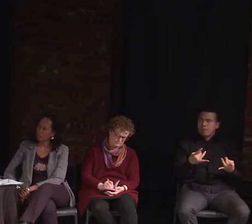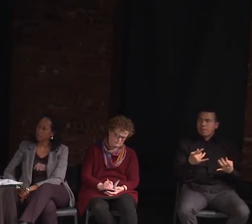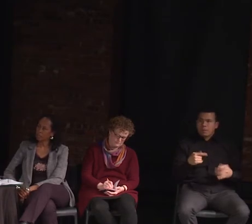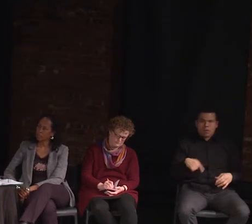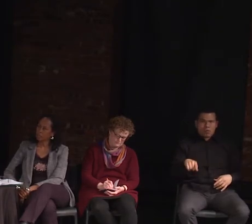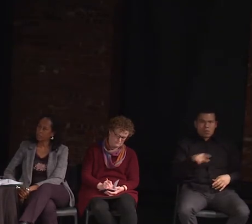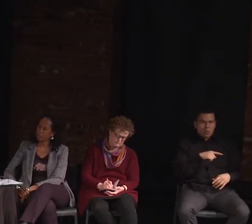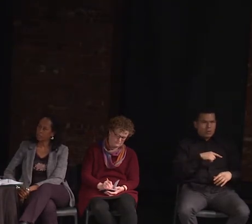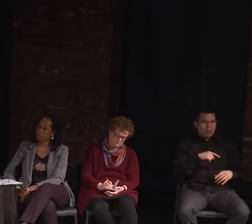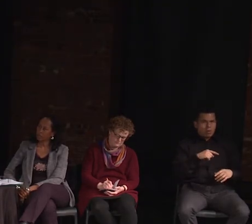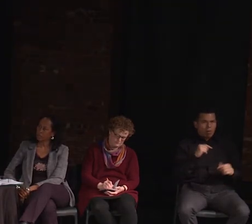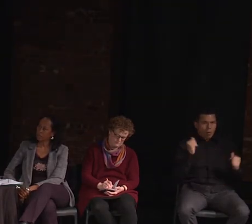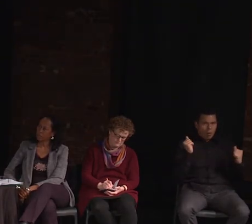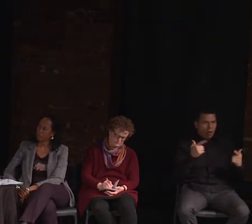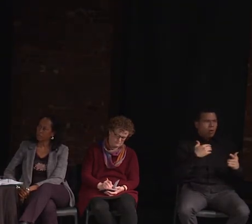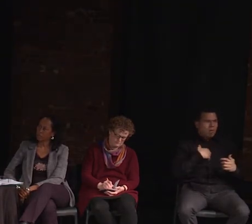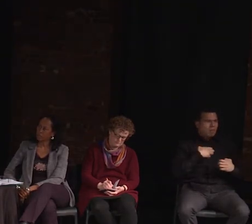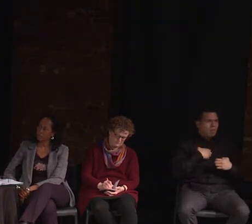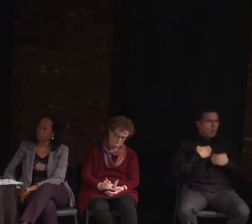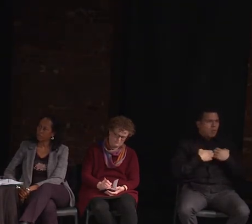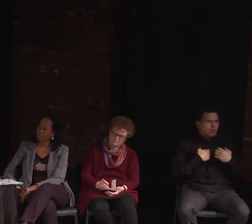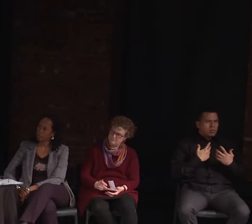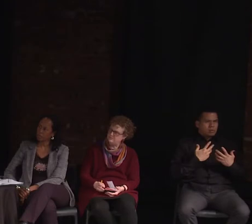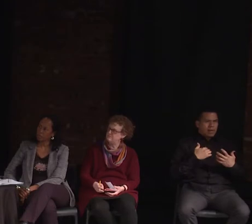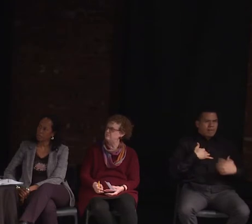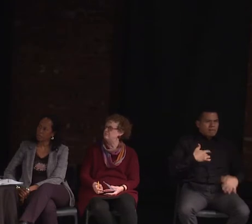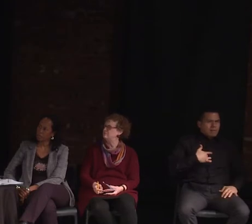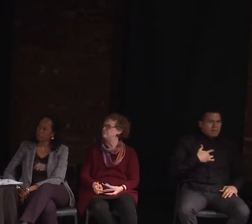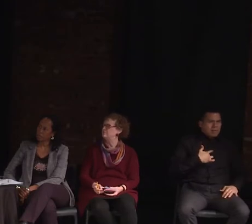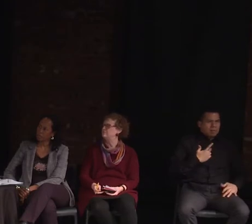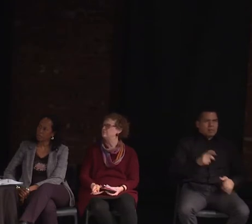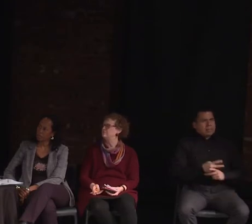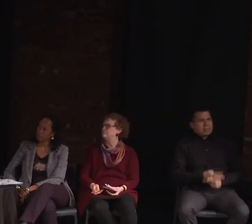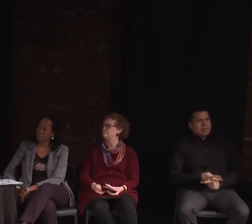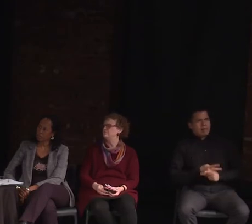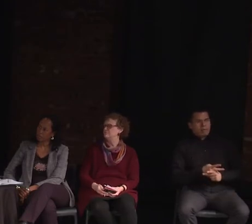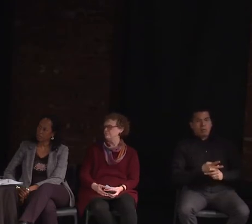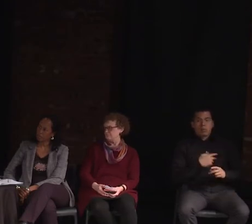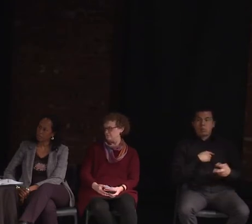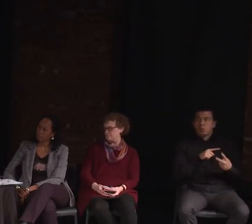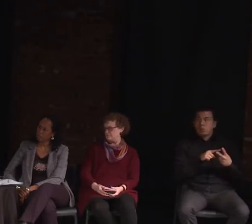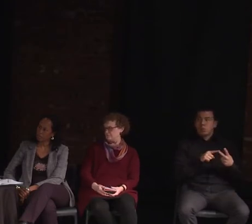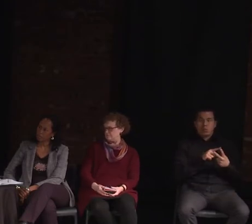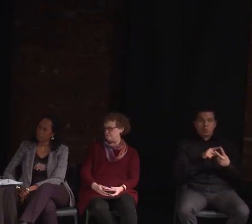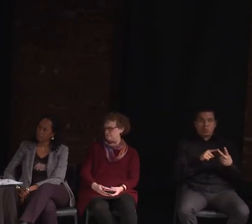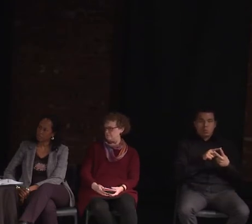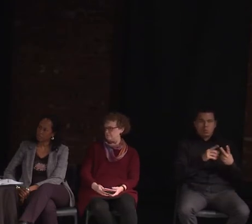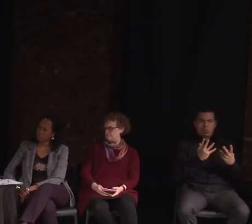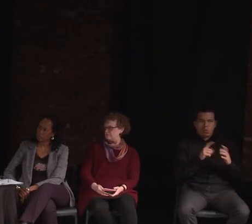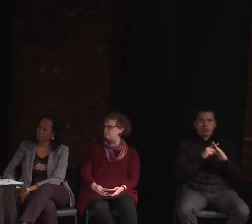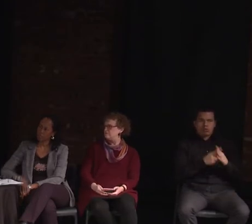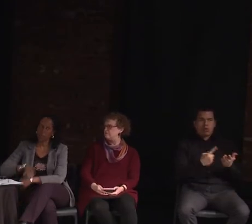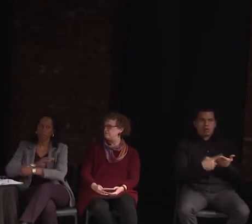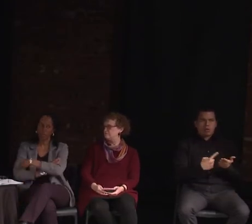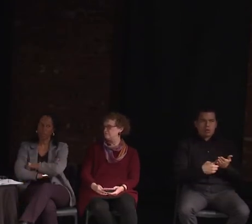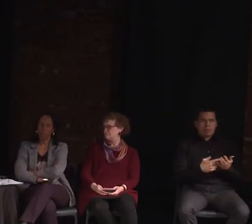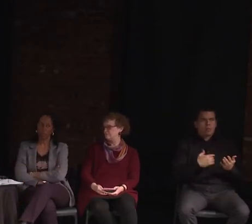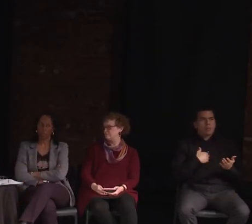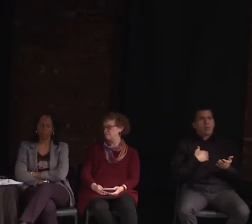Two points I wanted to start with is-- we talk about issues of equity.